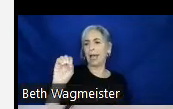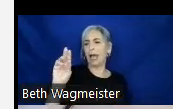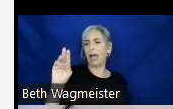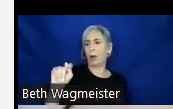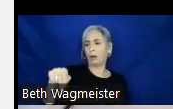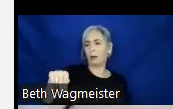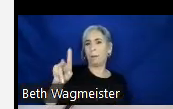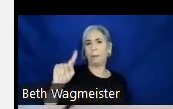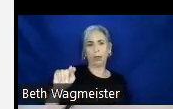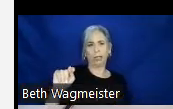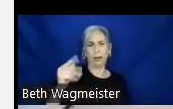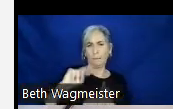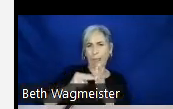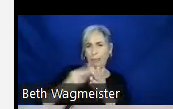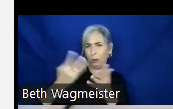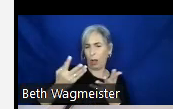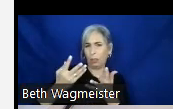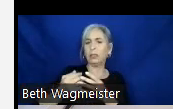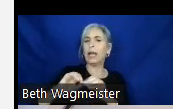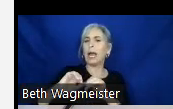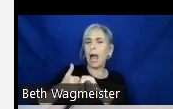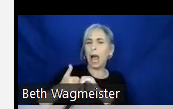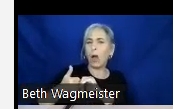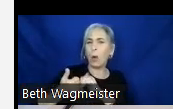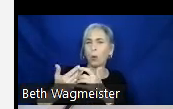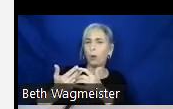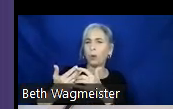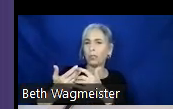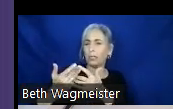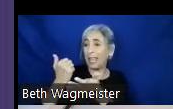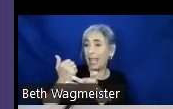It is not just about the output itself, but how does CMS help with outputs?